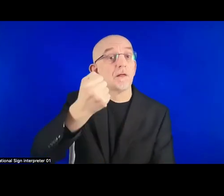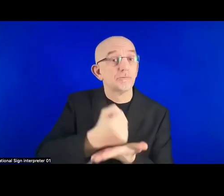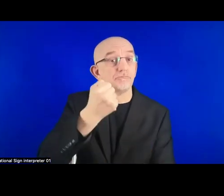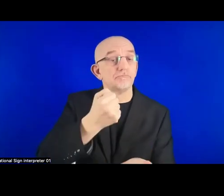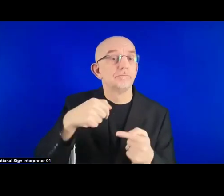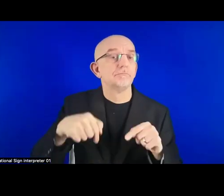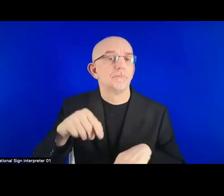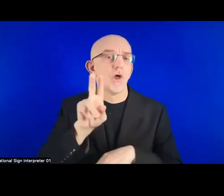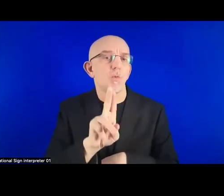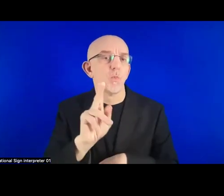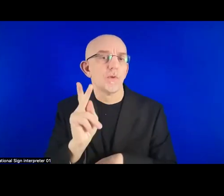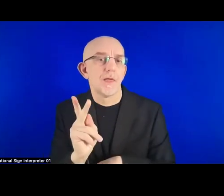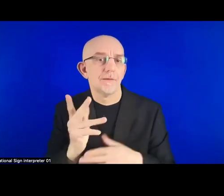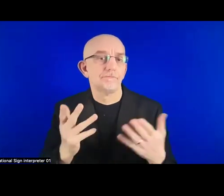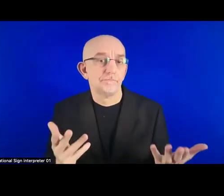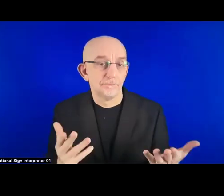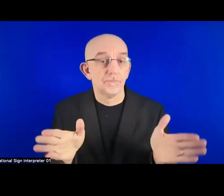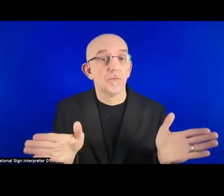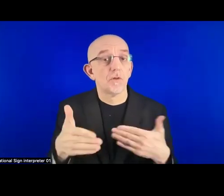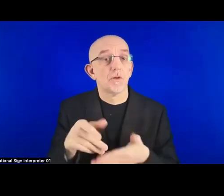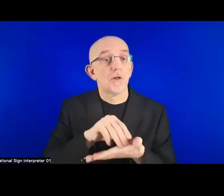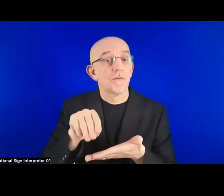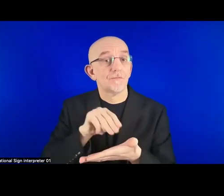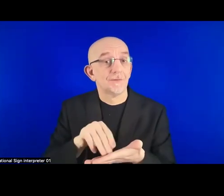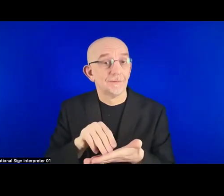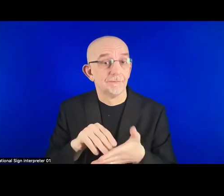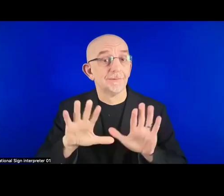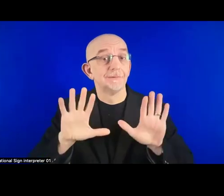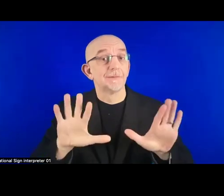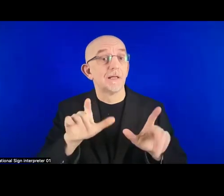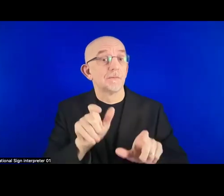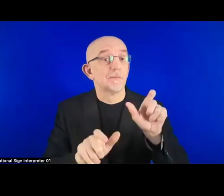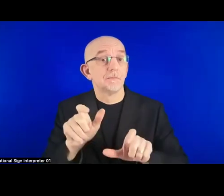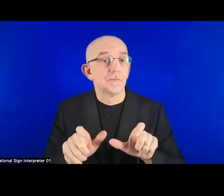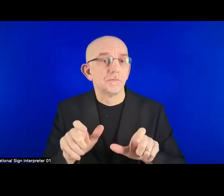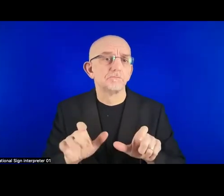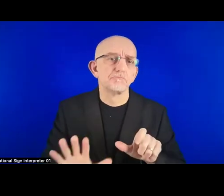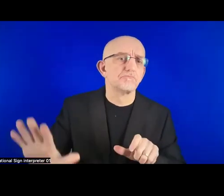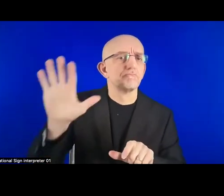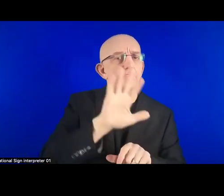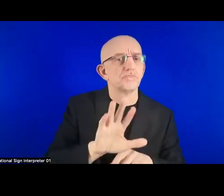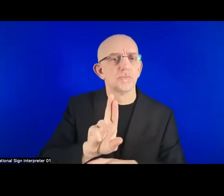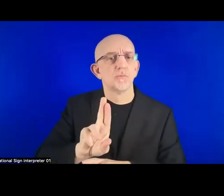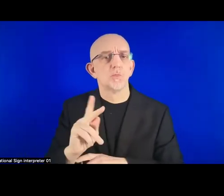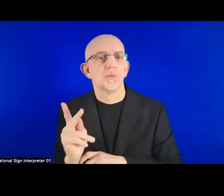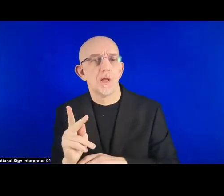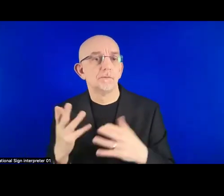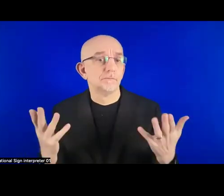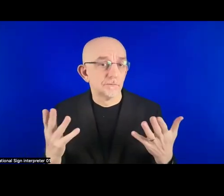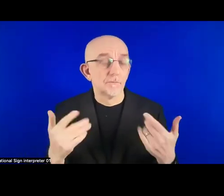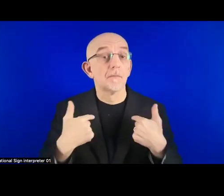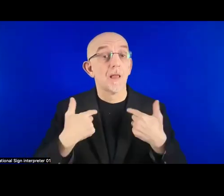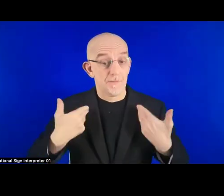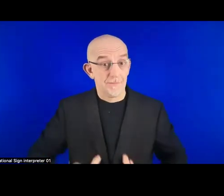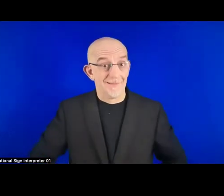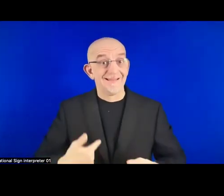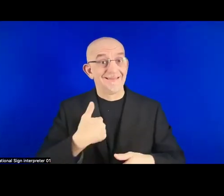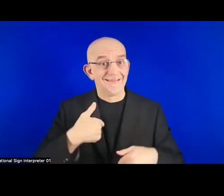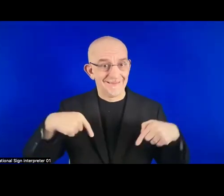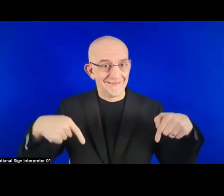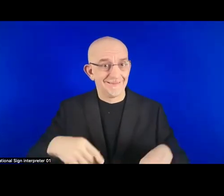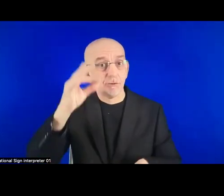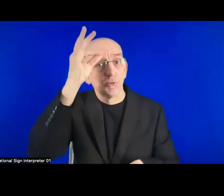like me, I am based in Tunisia, we have other team members of the team in the US, in